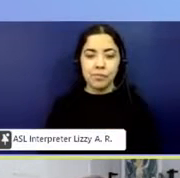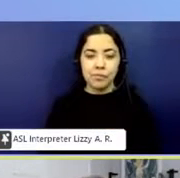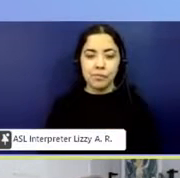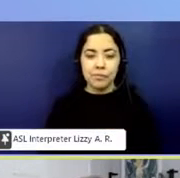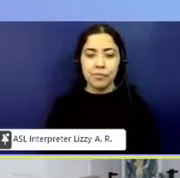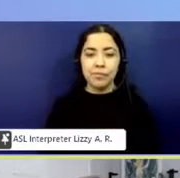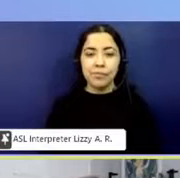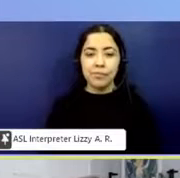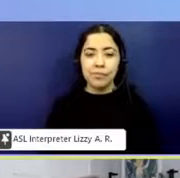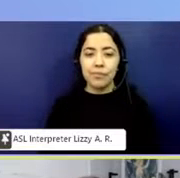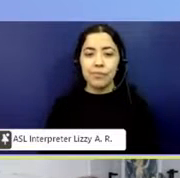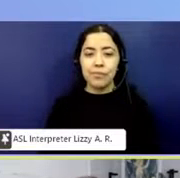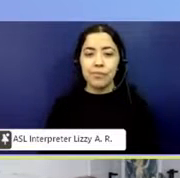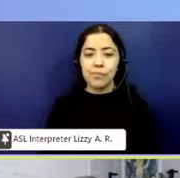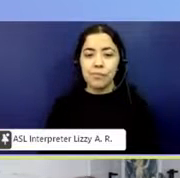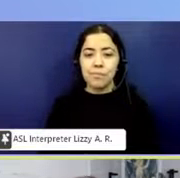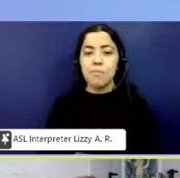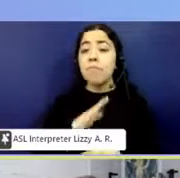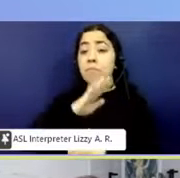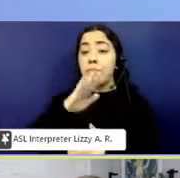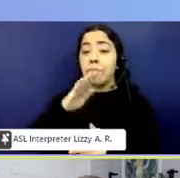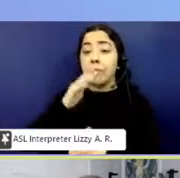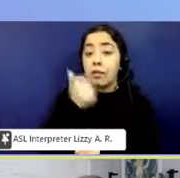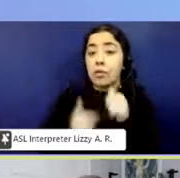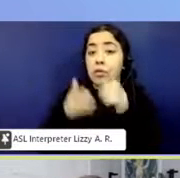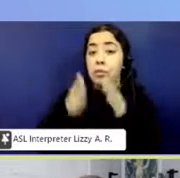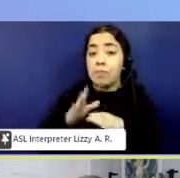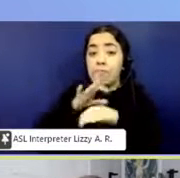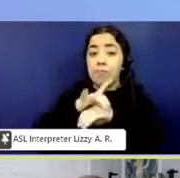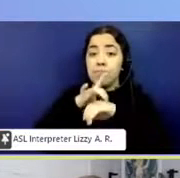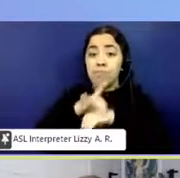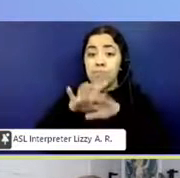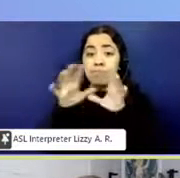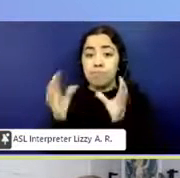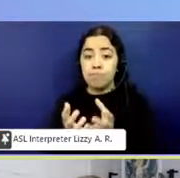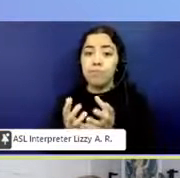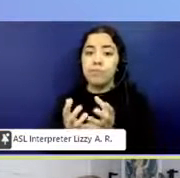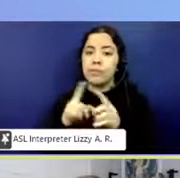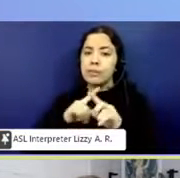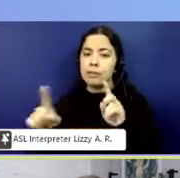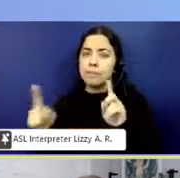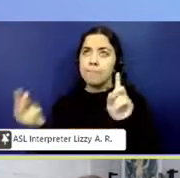about problems different things we need to make decisions and different ways we like to learn yet